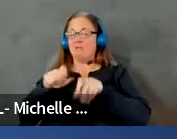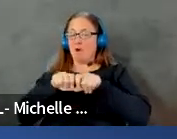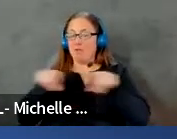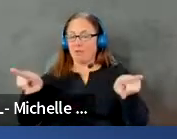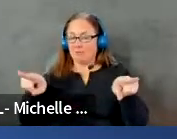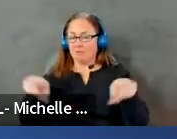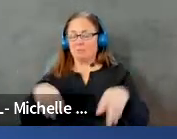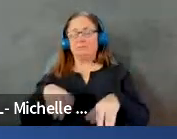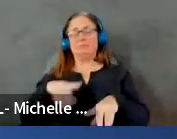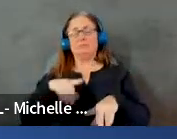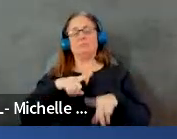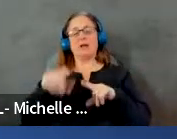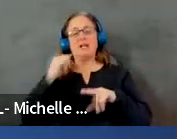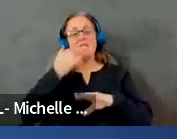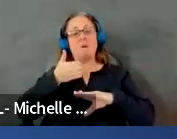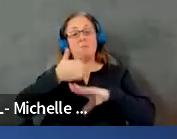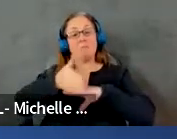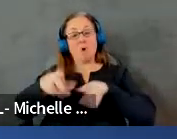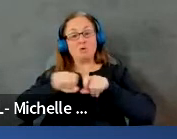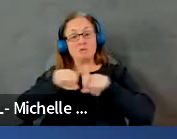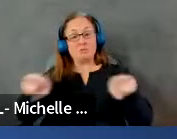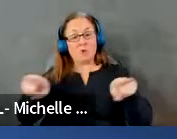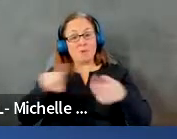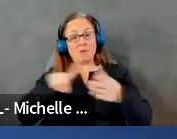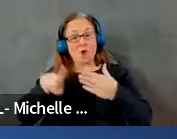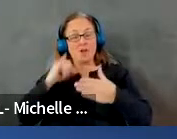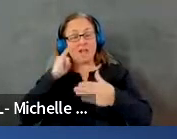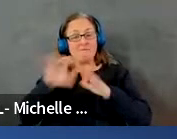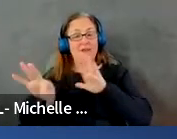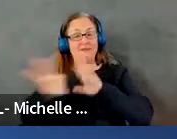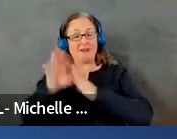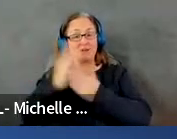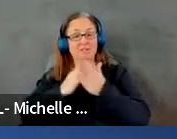But even a post deployment audit, if it's found to have some sort of bias,